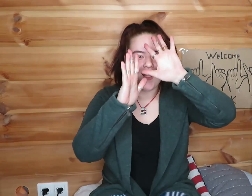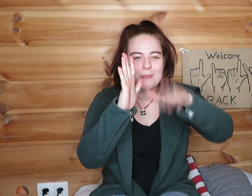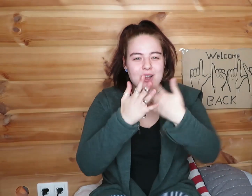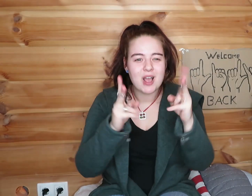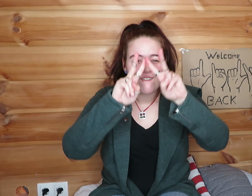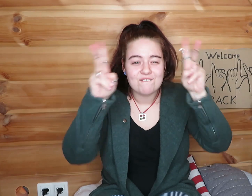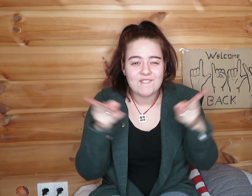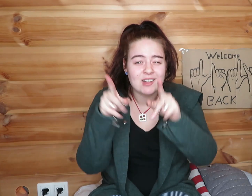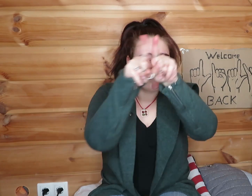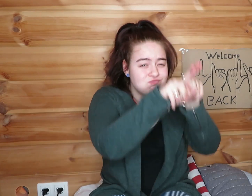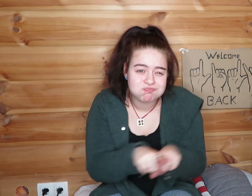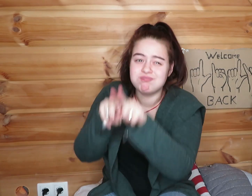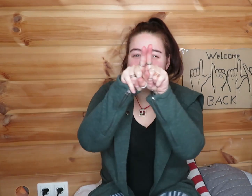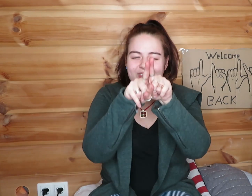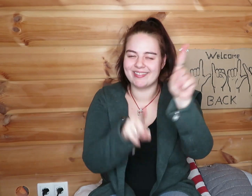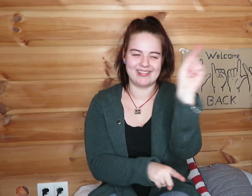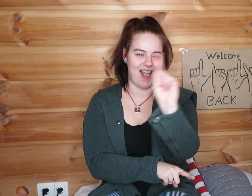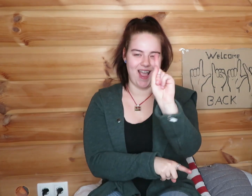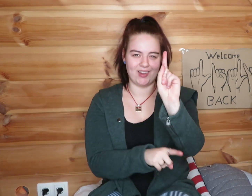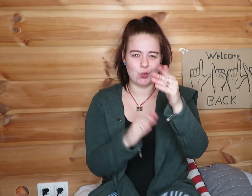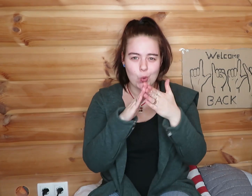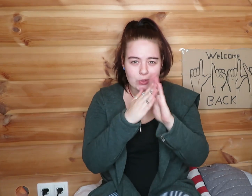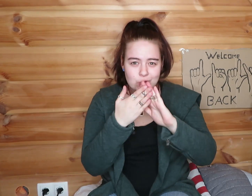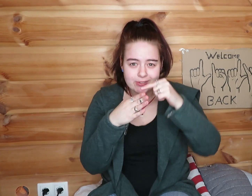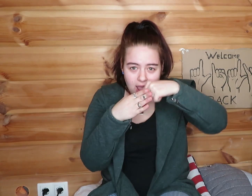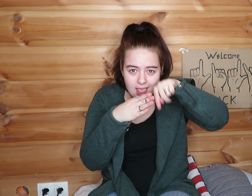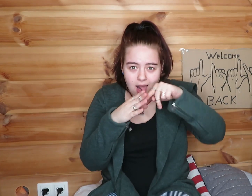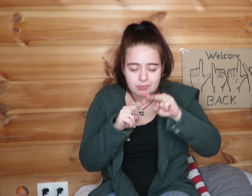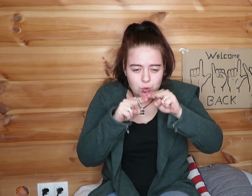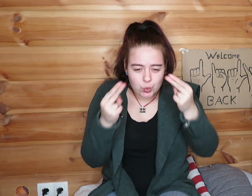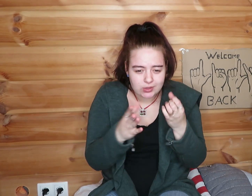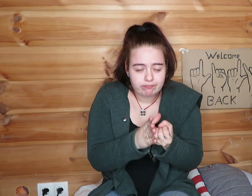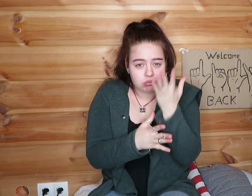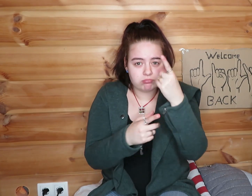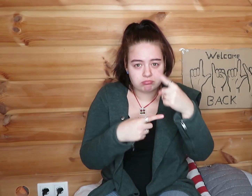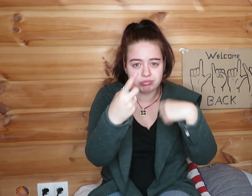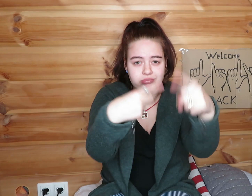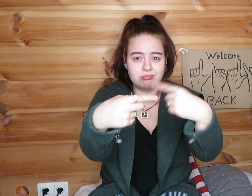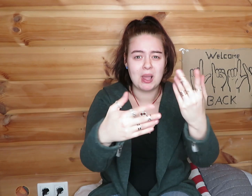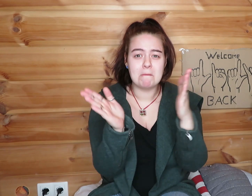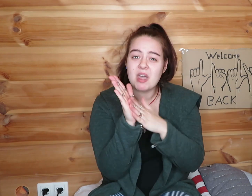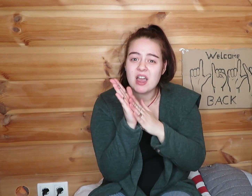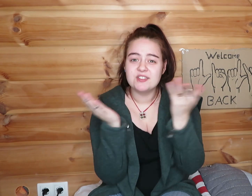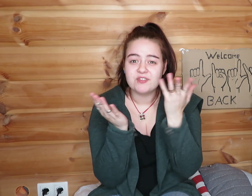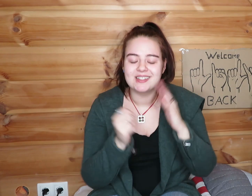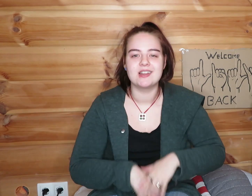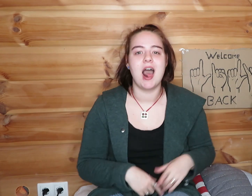We don´t sign the same all over the world. Every sign language has its natural origin in the community and developed from there. There is proof.